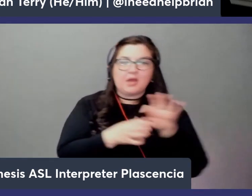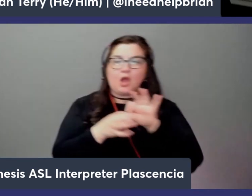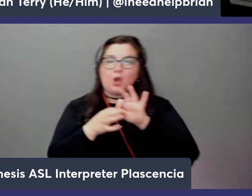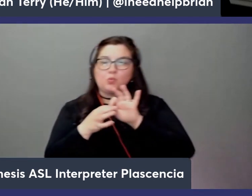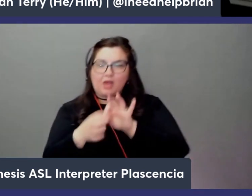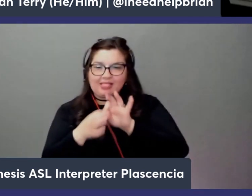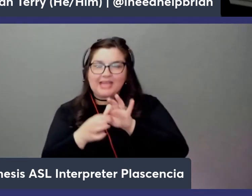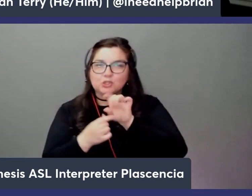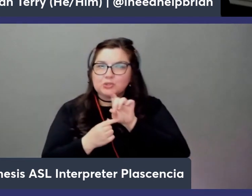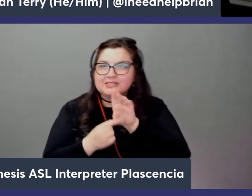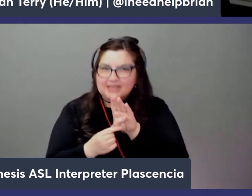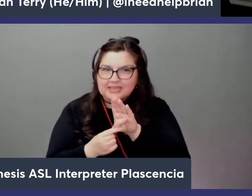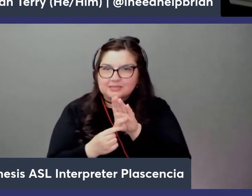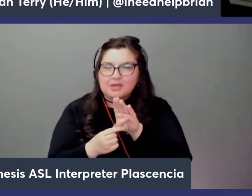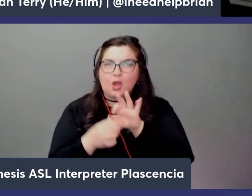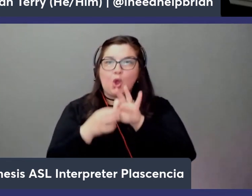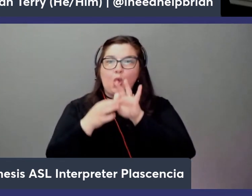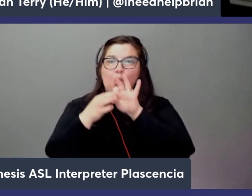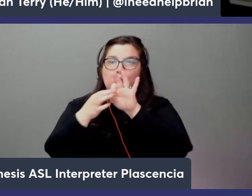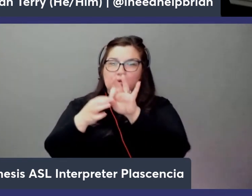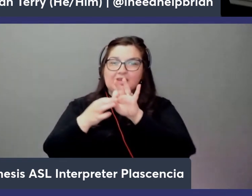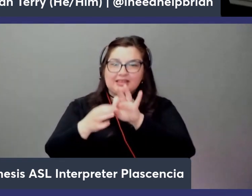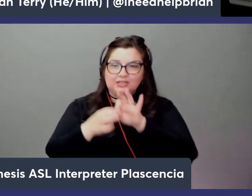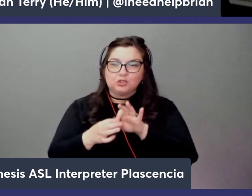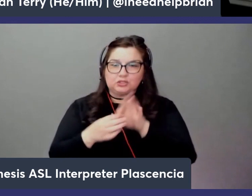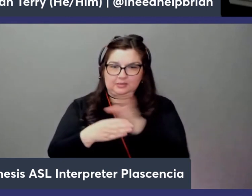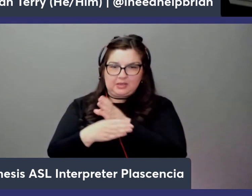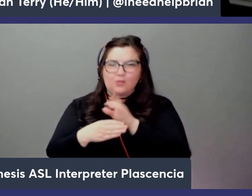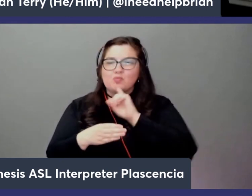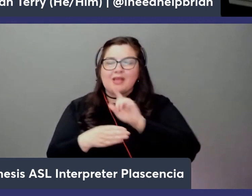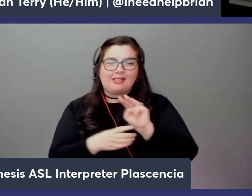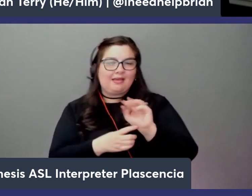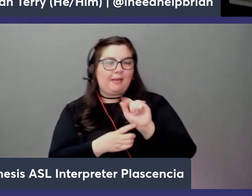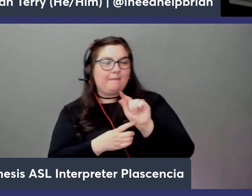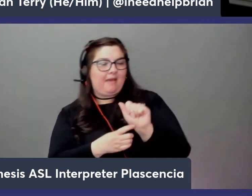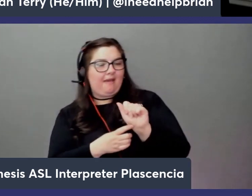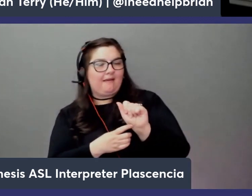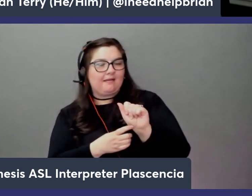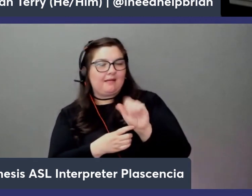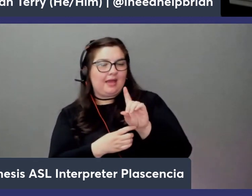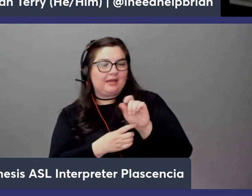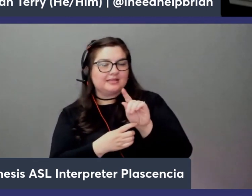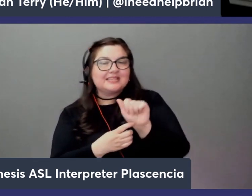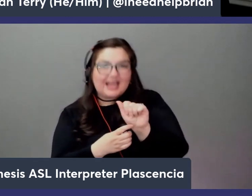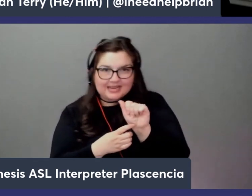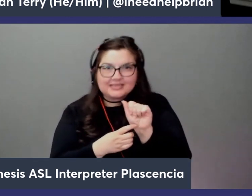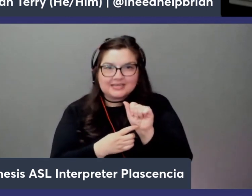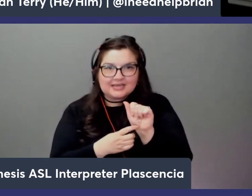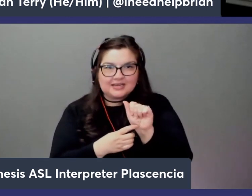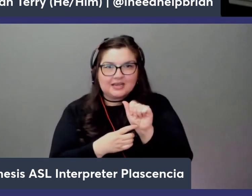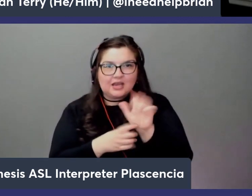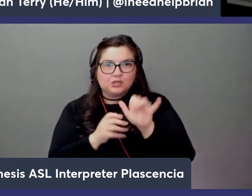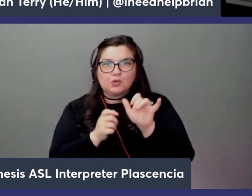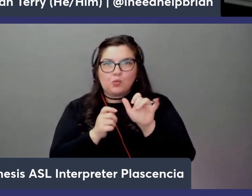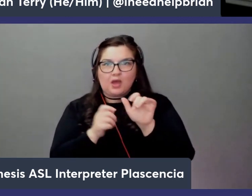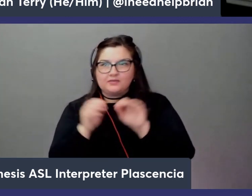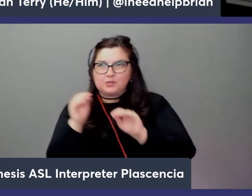those relationships between your data are really metadata. So at the time that you actually want to traverse or move across those relationships,